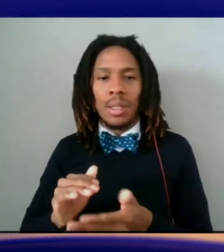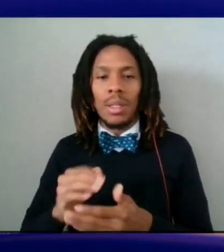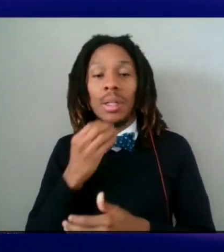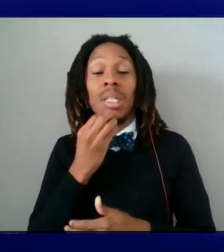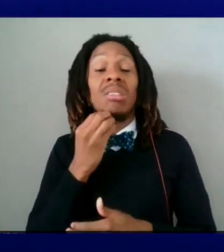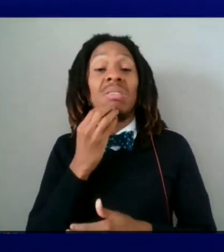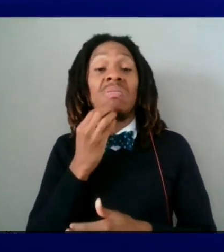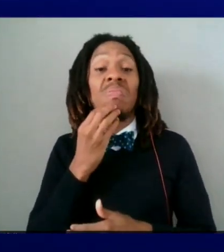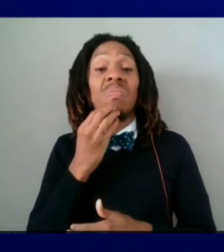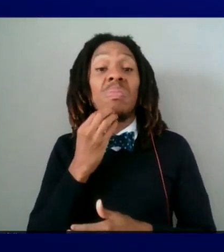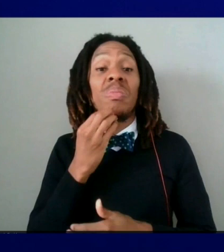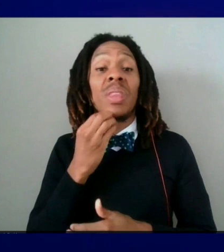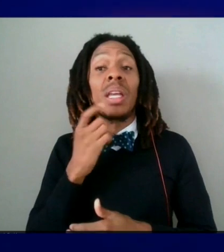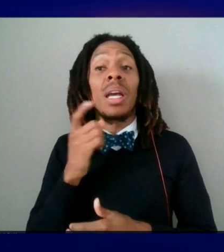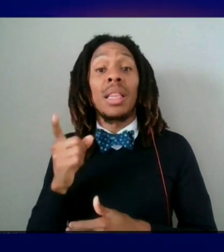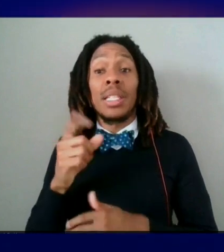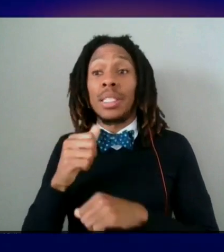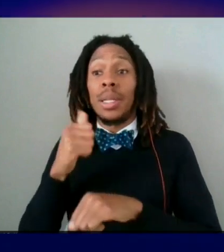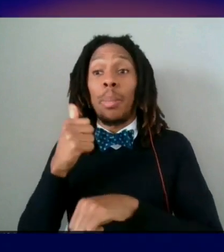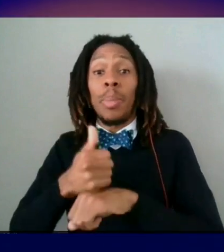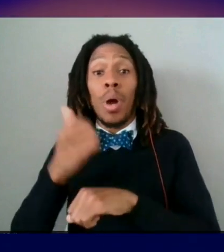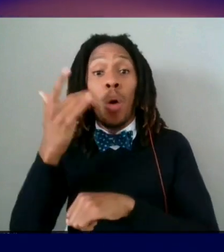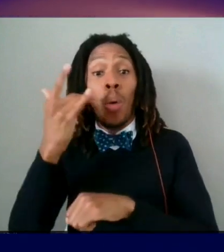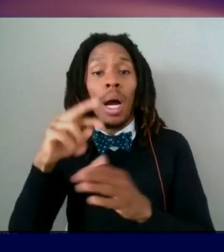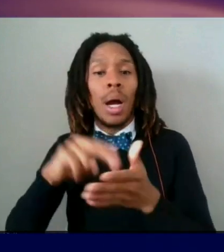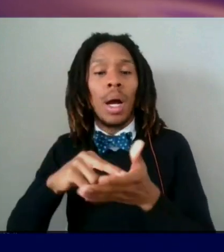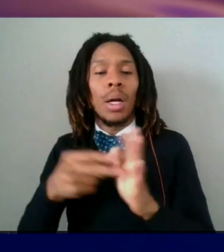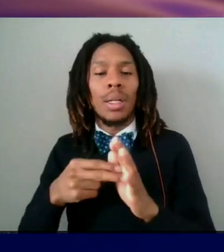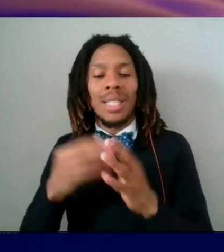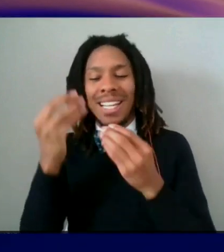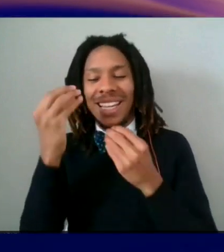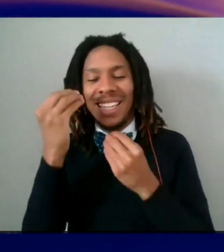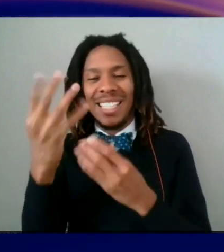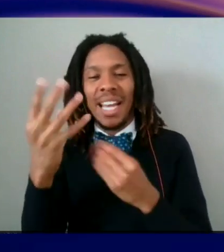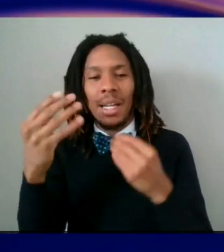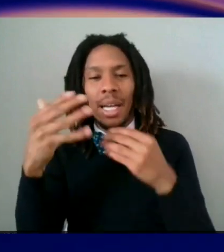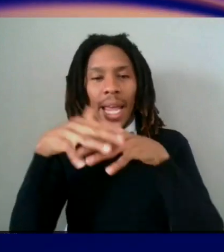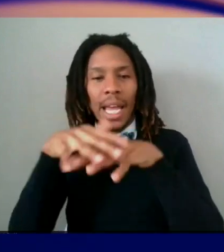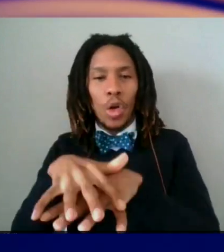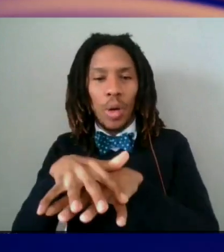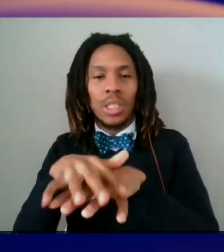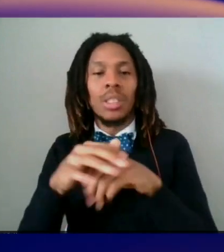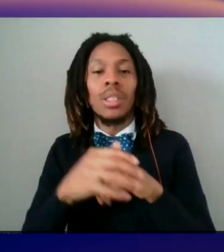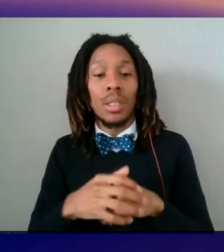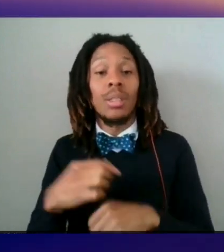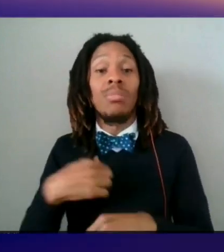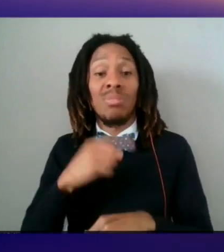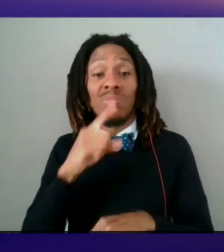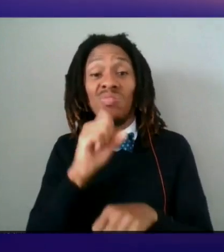for the purpose of data integration, which means that we we are actually data-aware